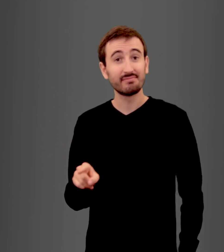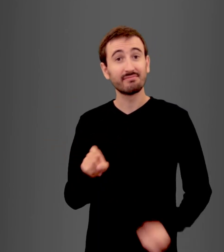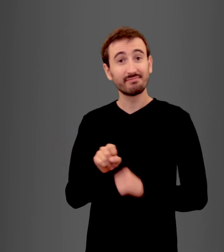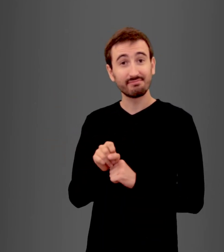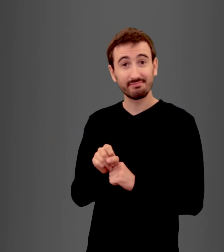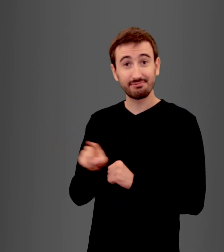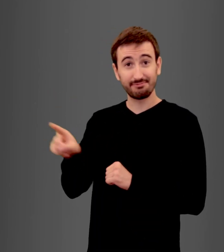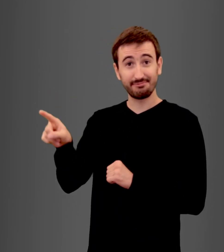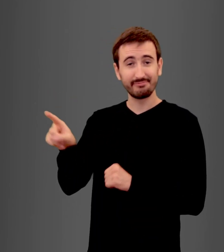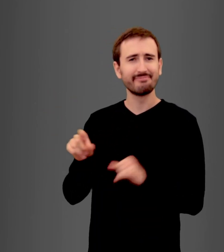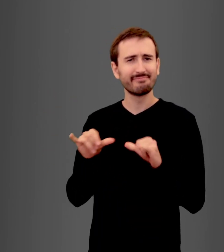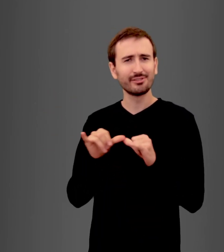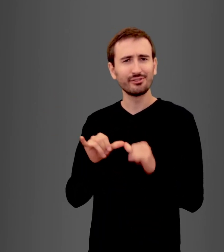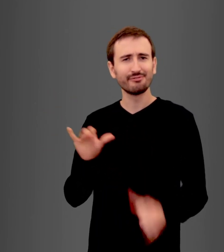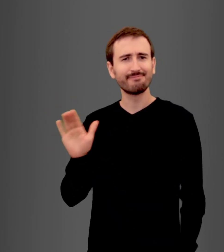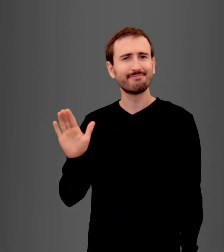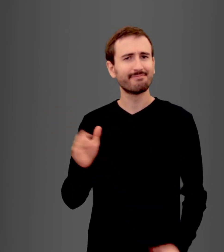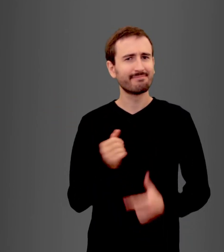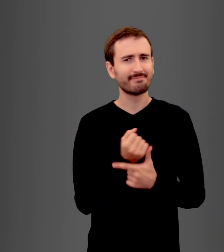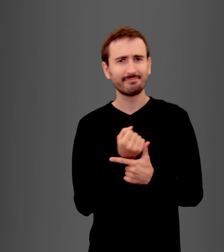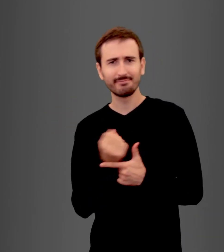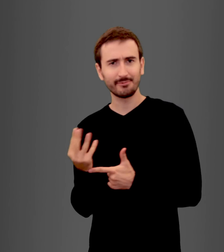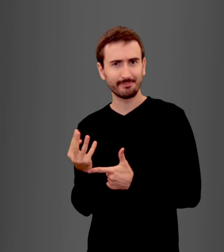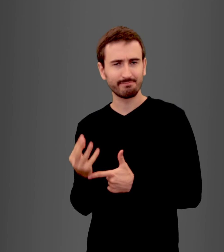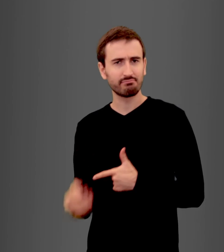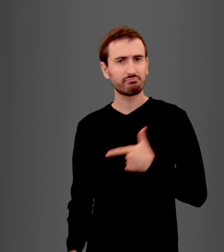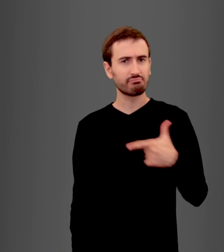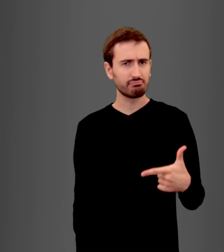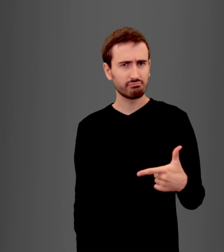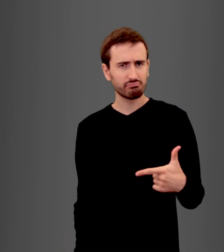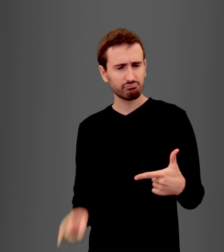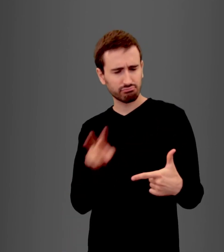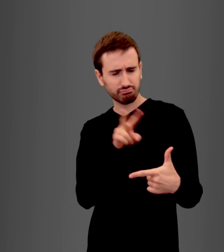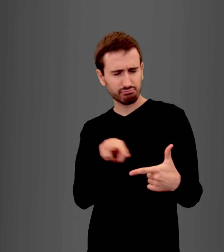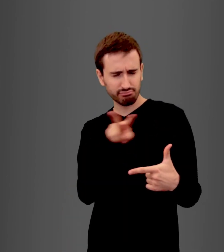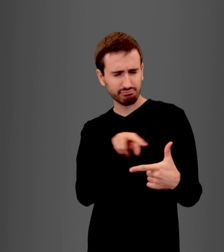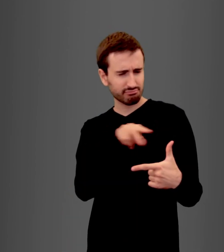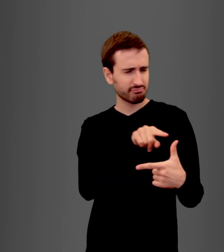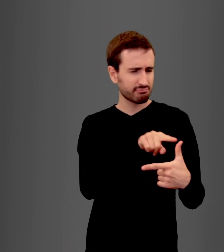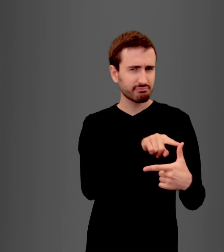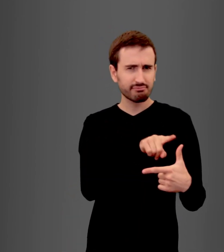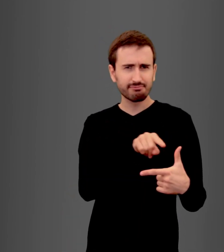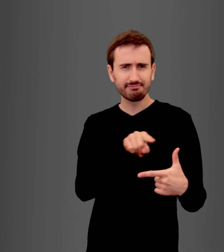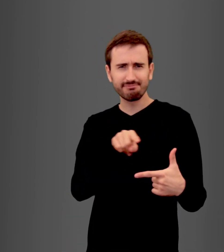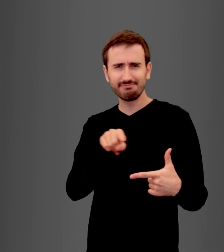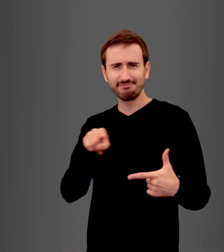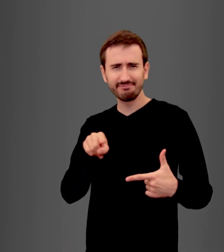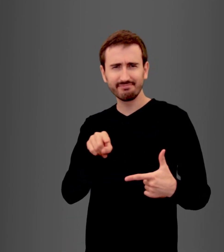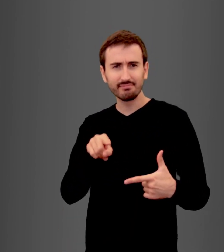Looking at the spectrum of the emitted photons,